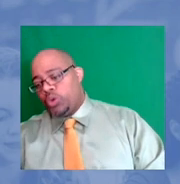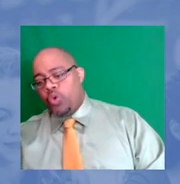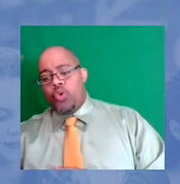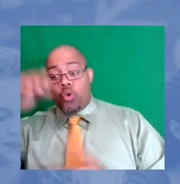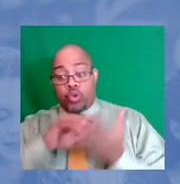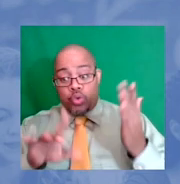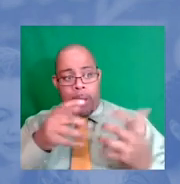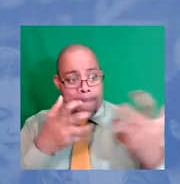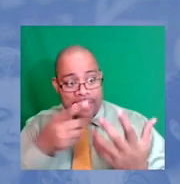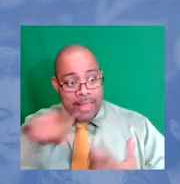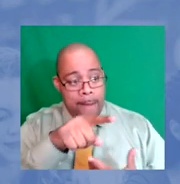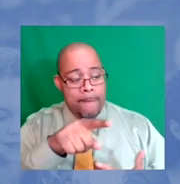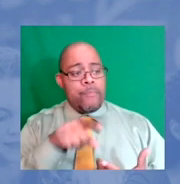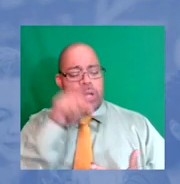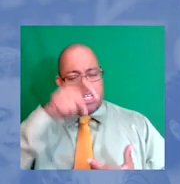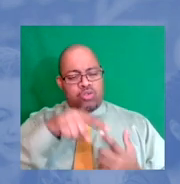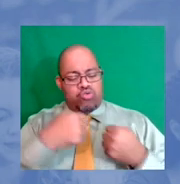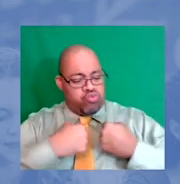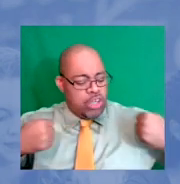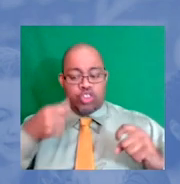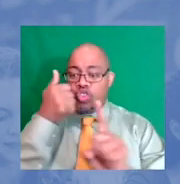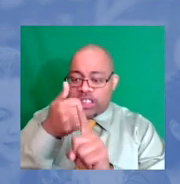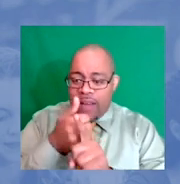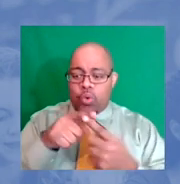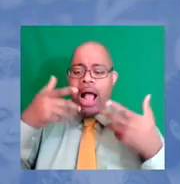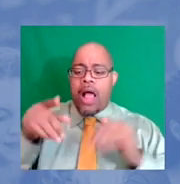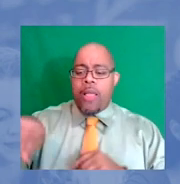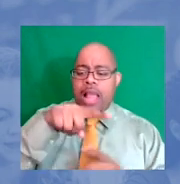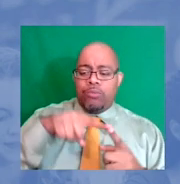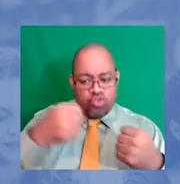YOU NEED TO STRETCH YOURSELF TO BE ABLE TO ALLOW THEM TO STRETCH AND HAVE THE COURAGE